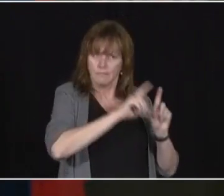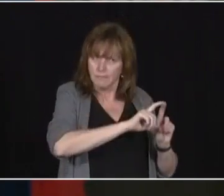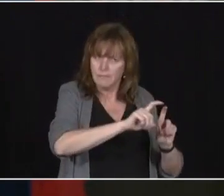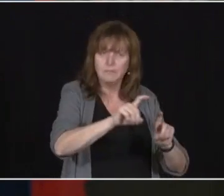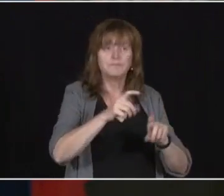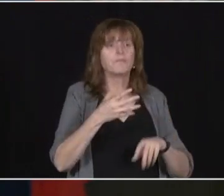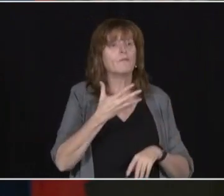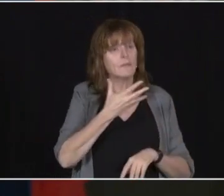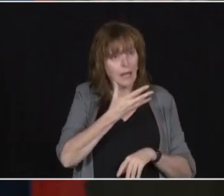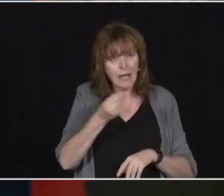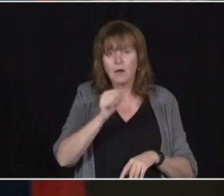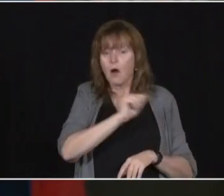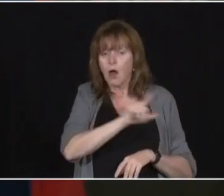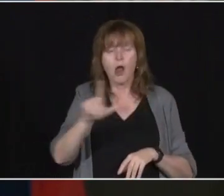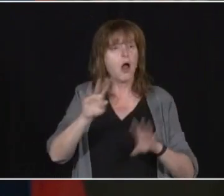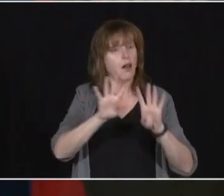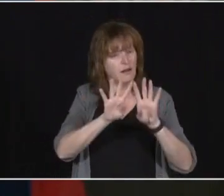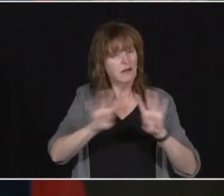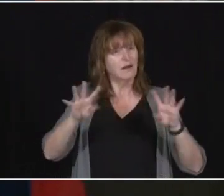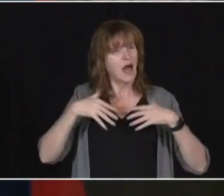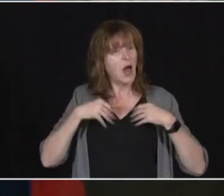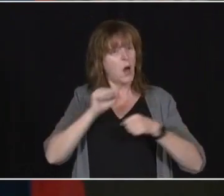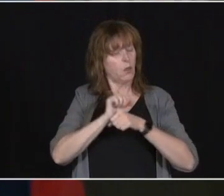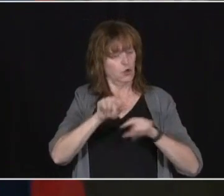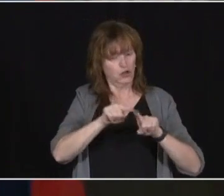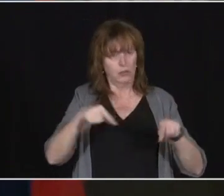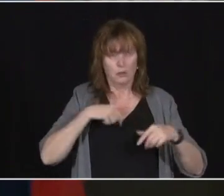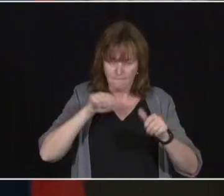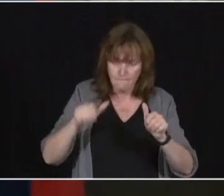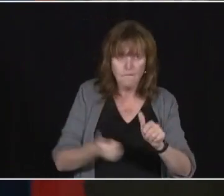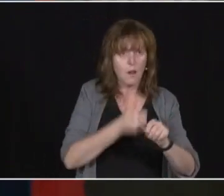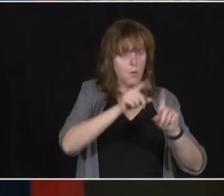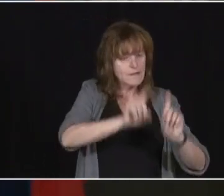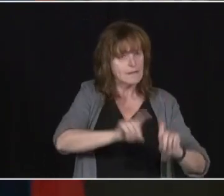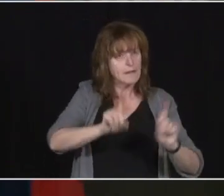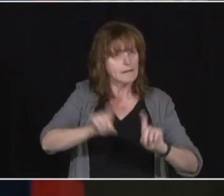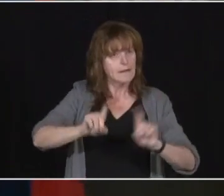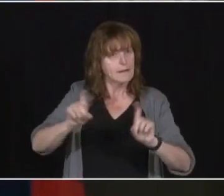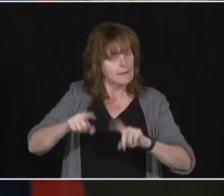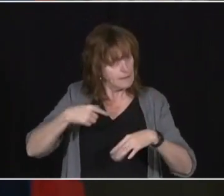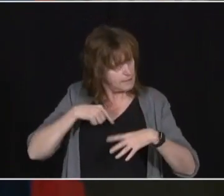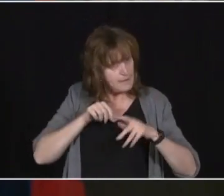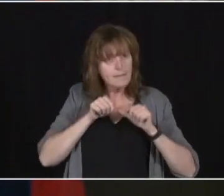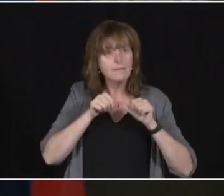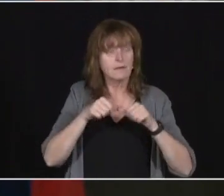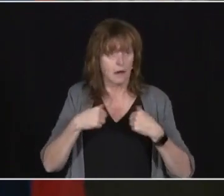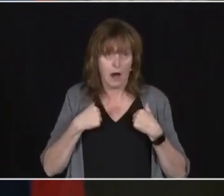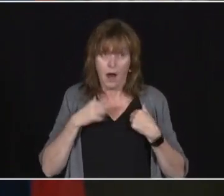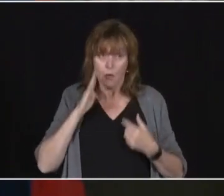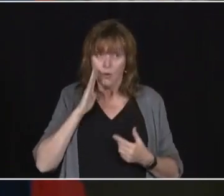We will be going hard all weekend. I will be here and we will be following up to